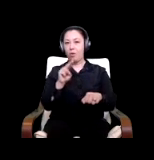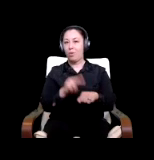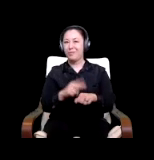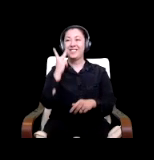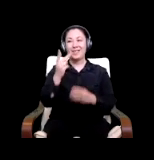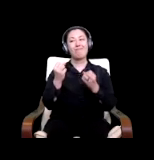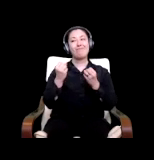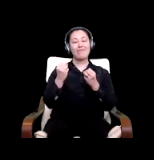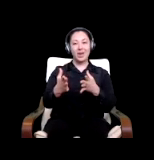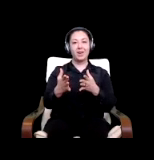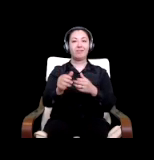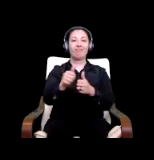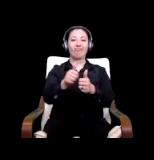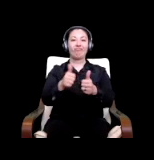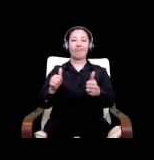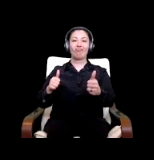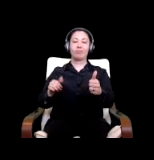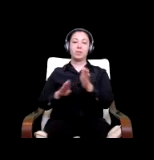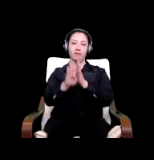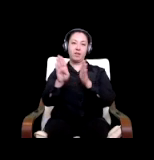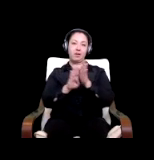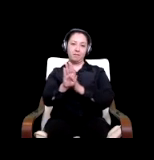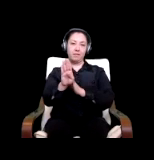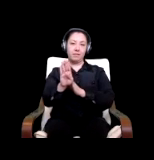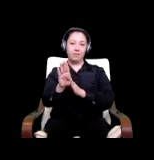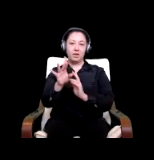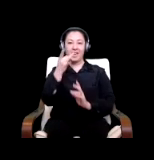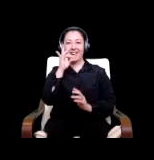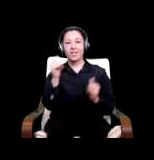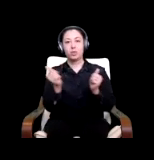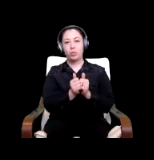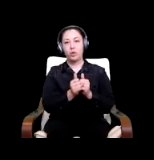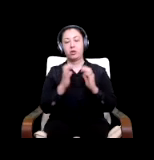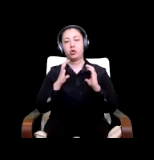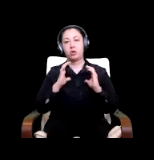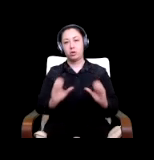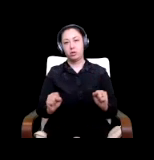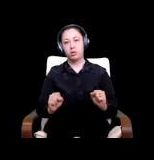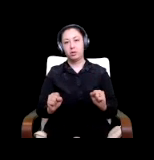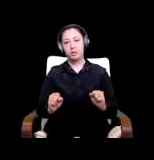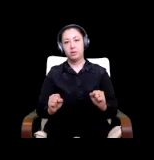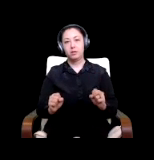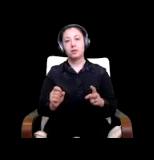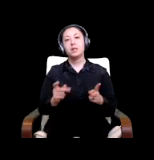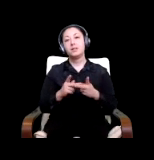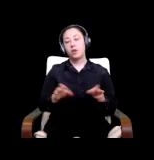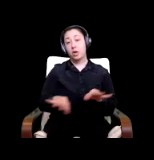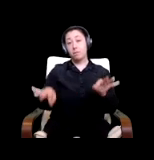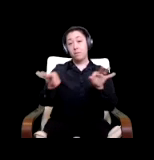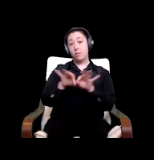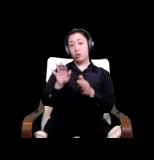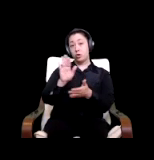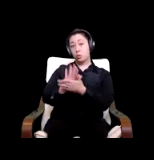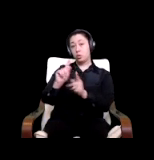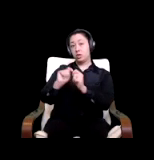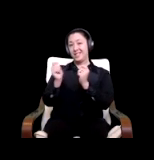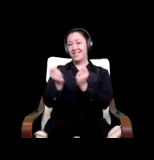with kids with CHARGE. And it is really important that school teams see these as delays and